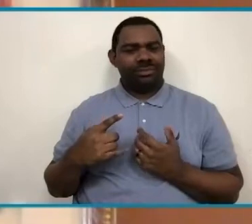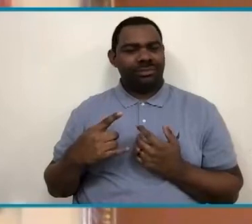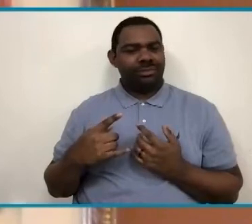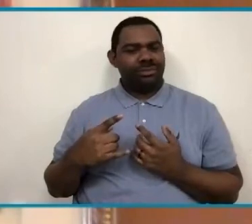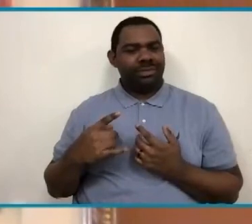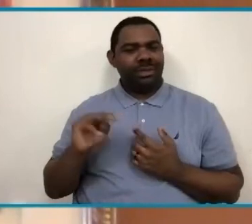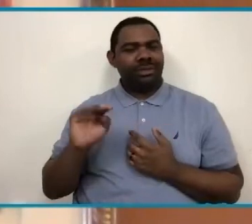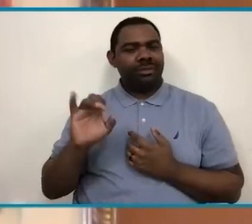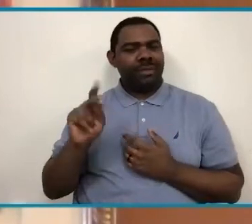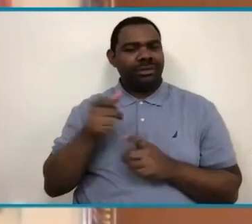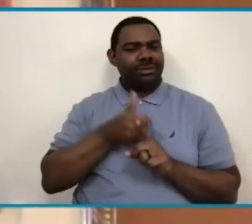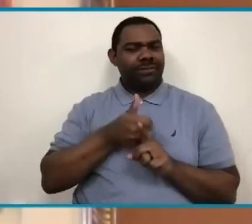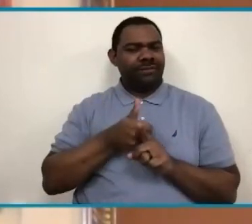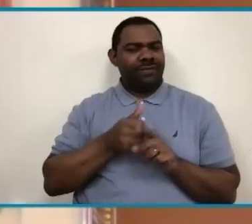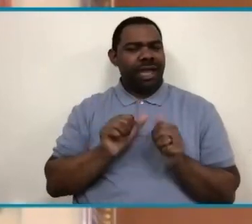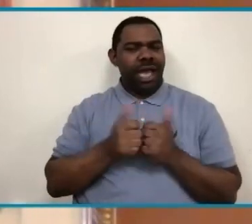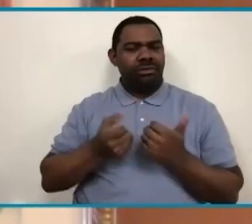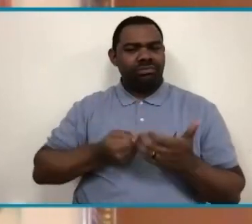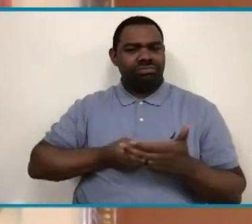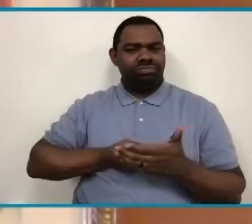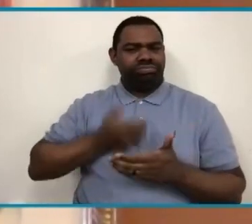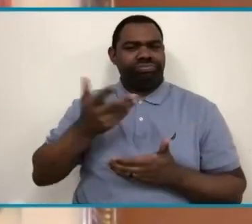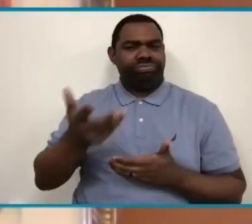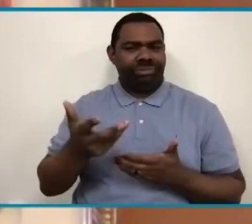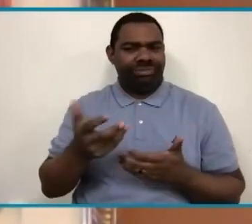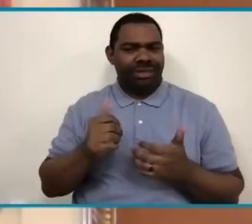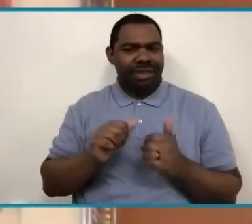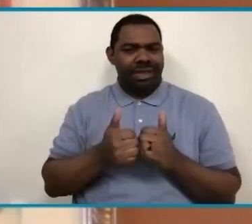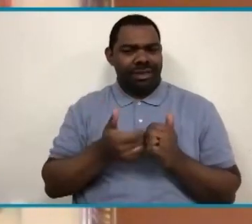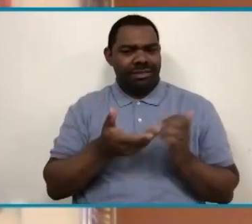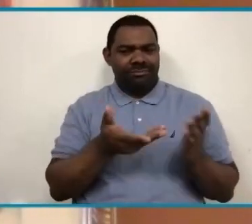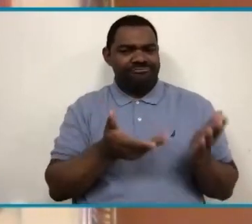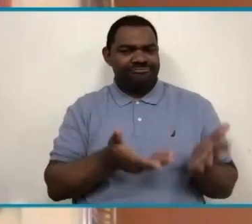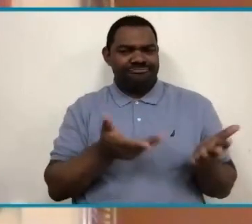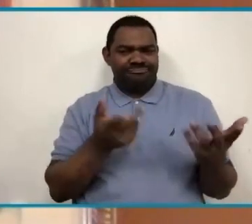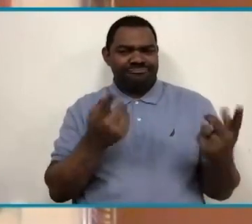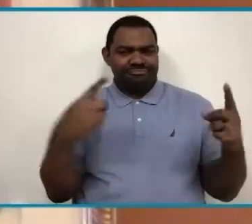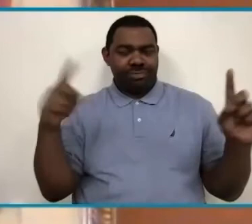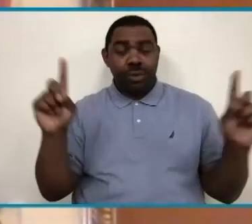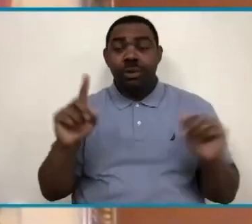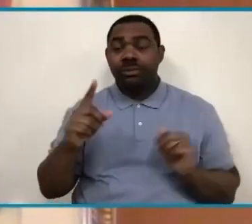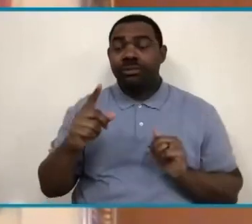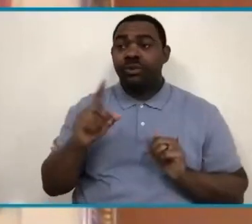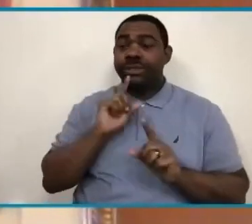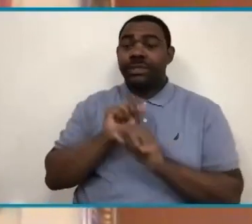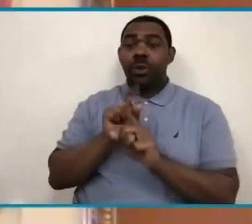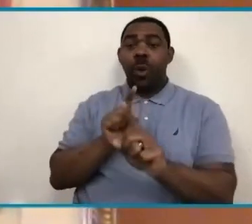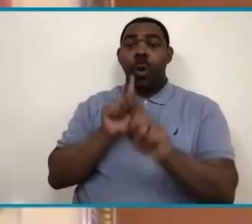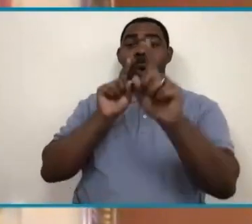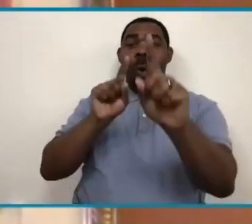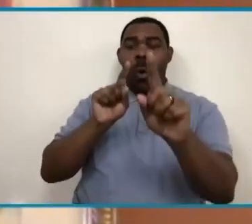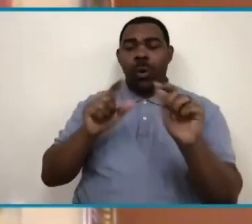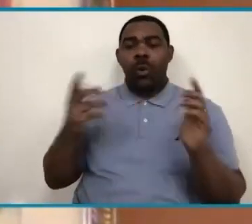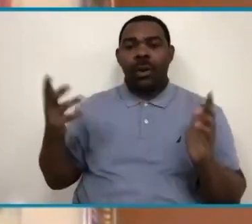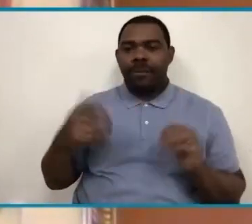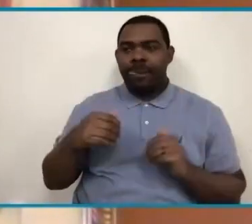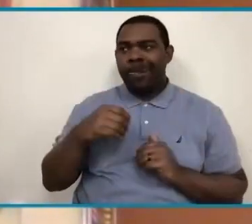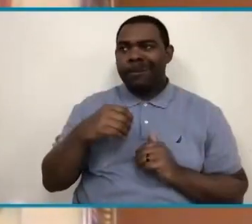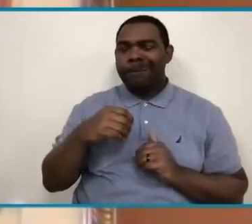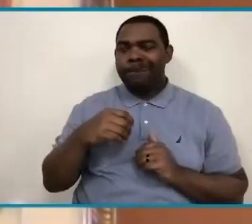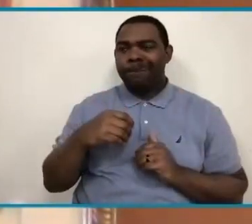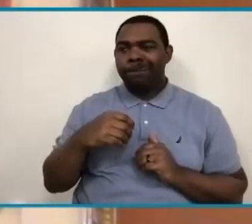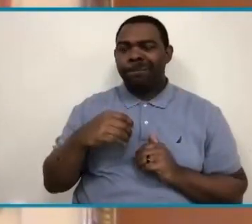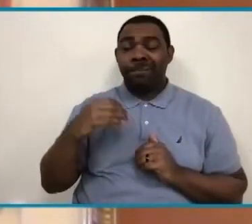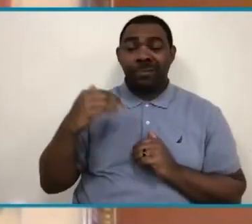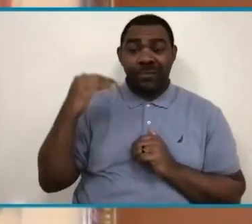premises behind the idea is that, this kind of output is a way for people to lean into